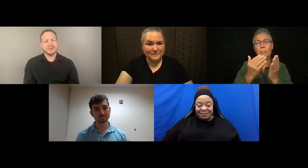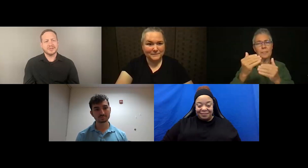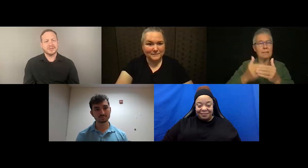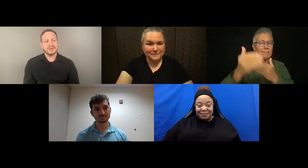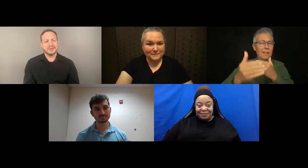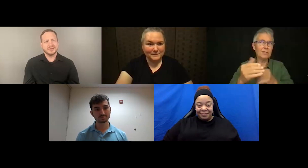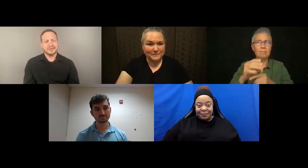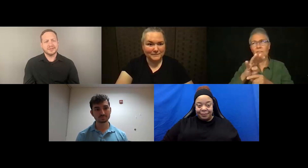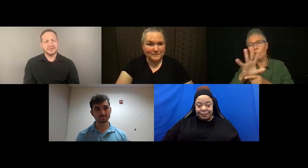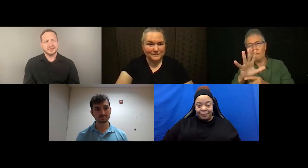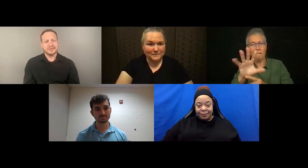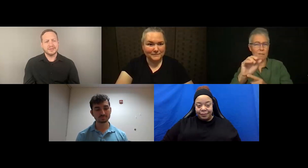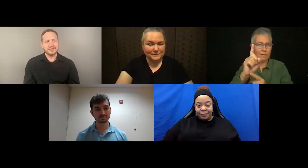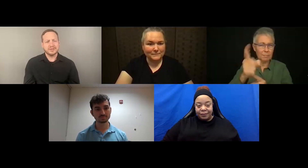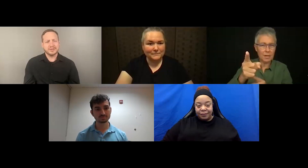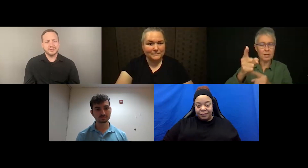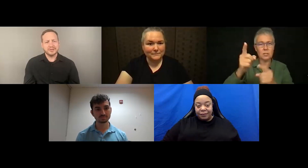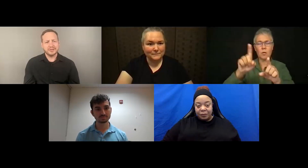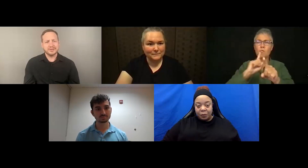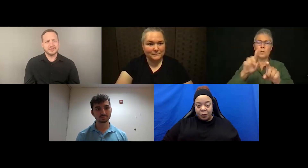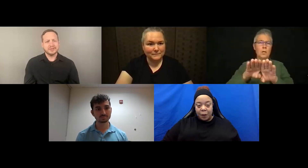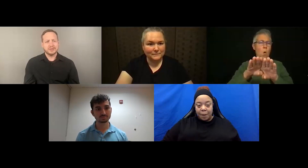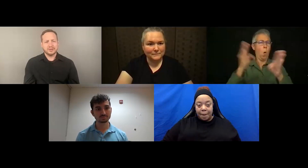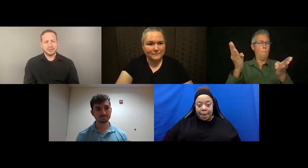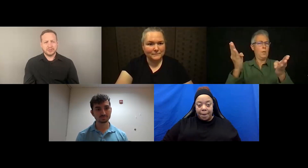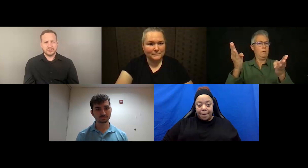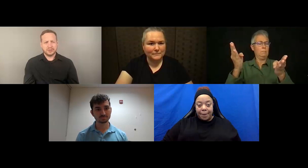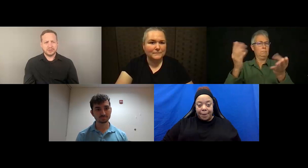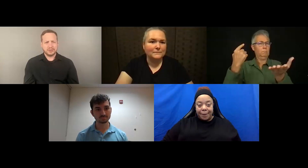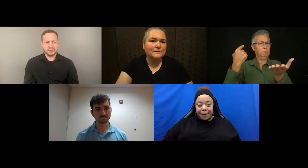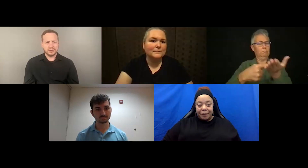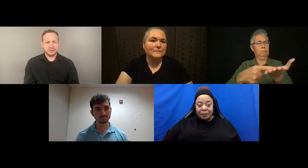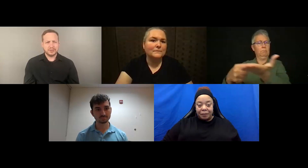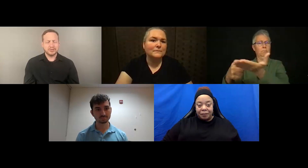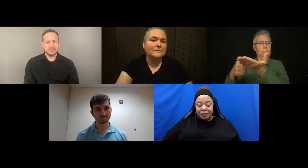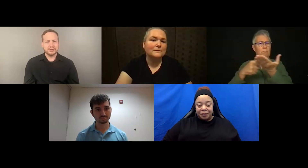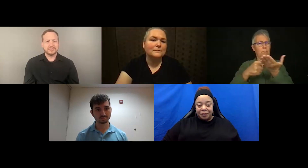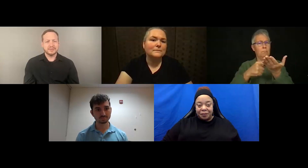This evening, for the next 45 to 50 minutes, we are going to be having an open discussion